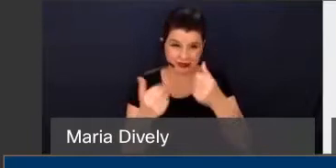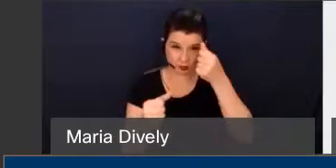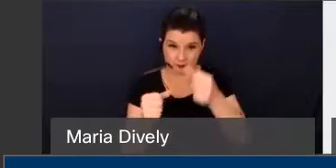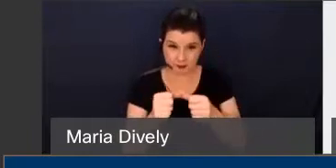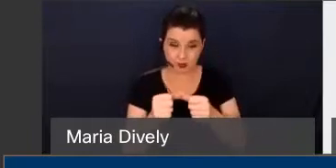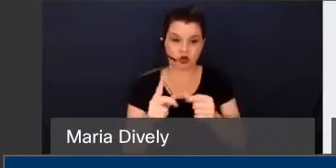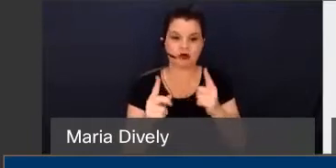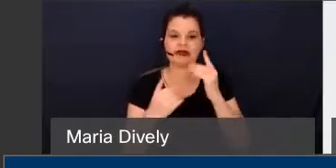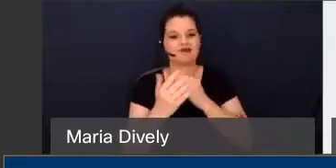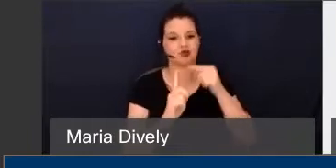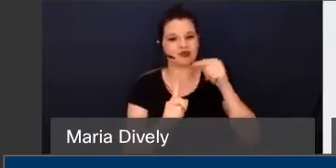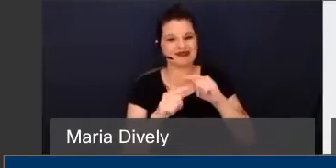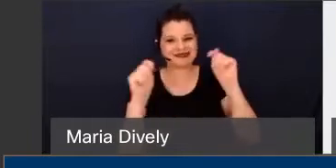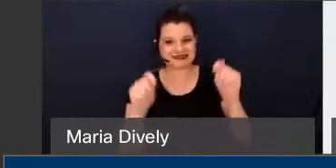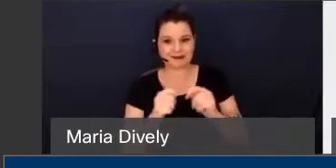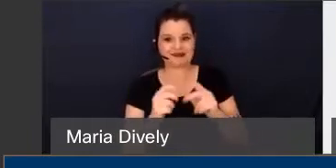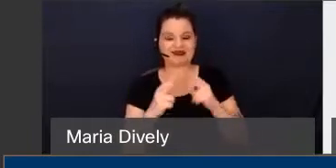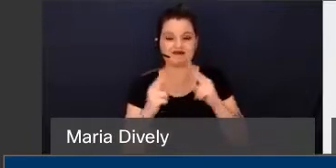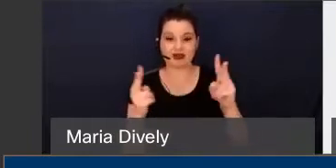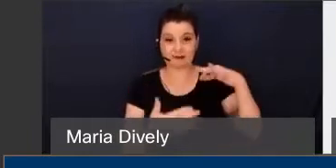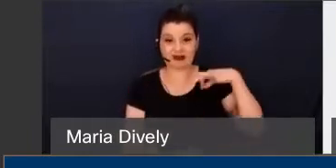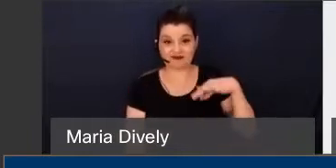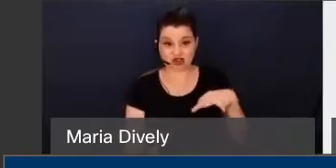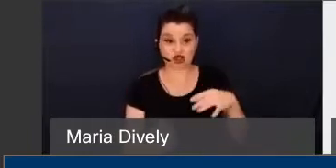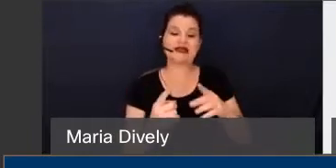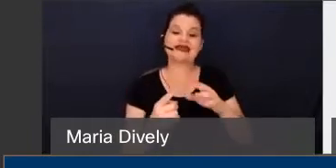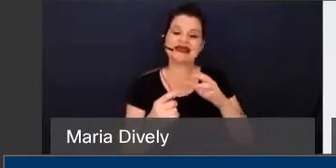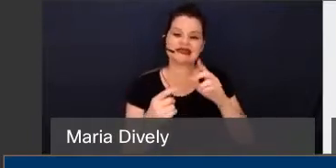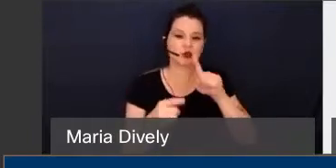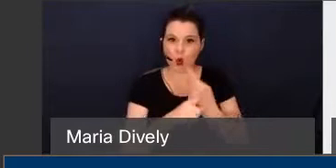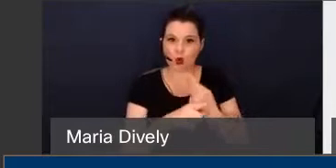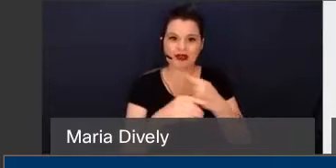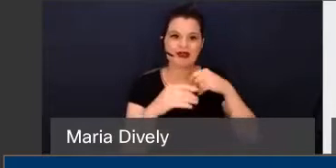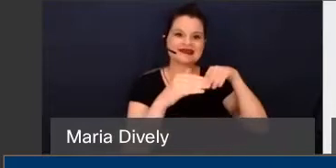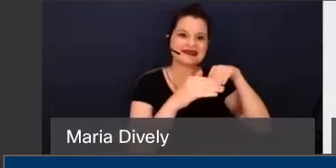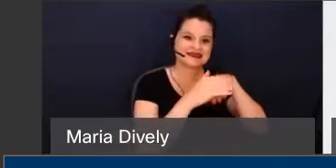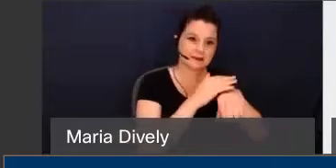even though this template is extremely helpful, uh, it is only an accessibility starting point.